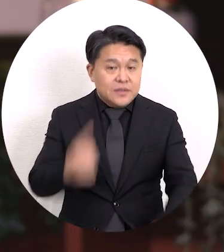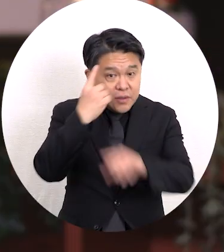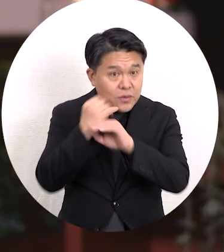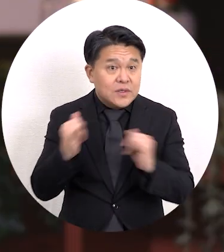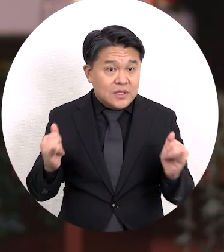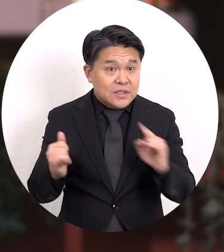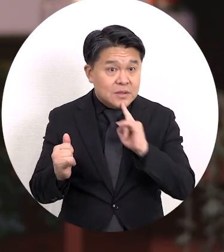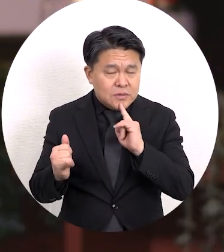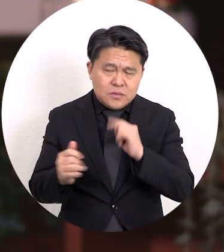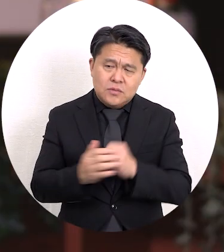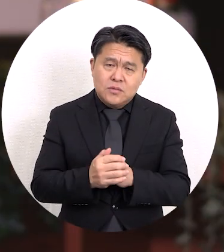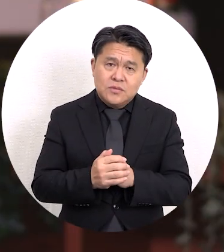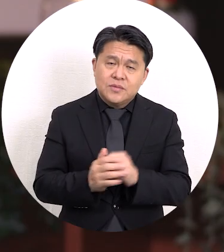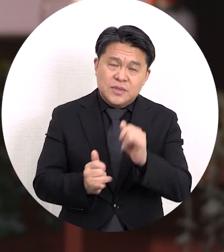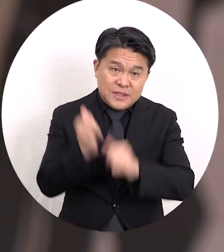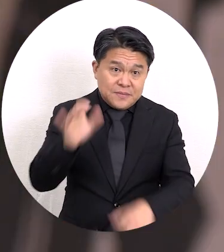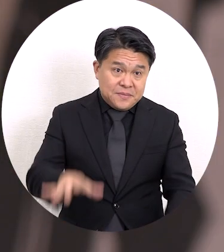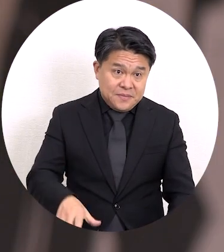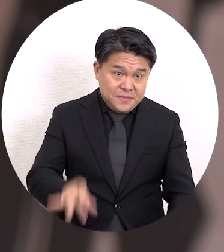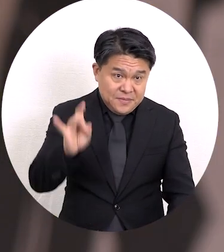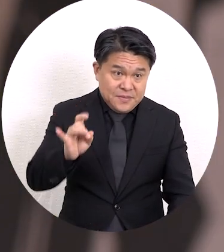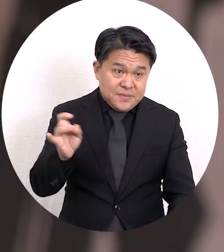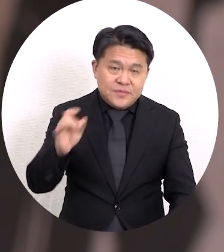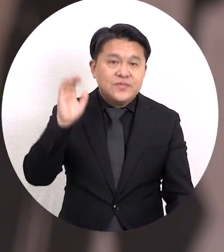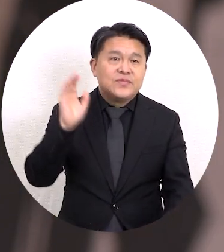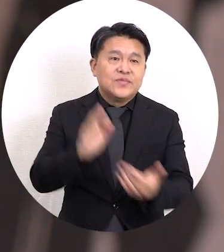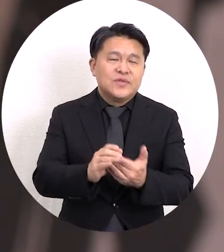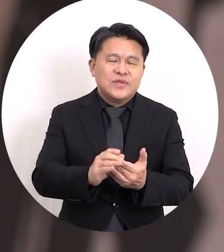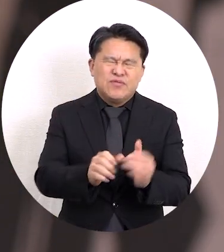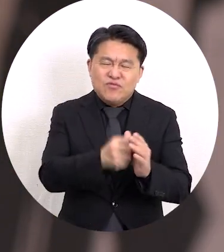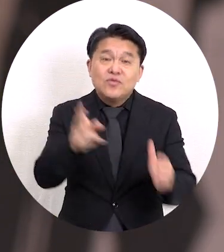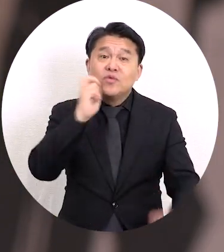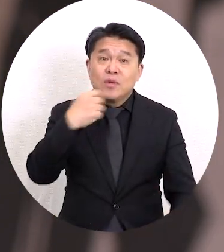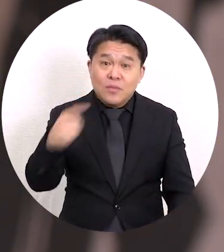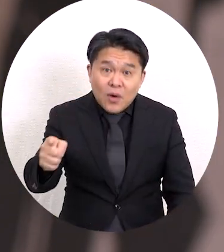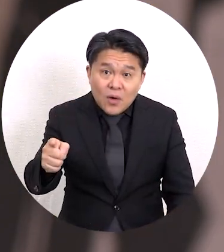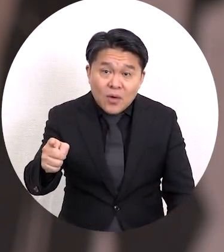many scholars believe that lullabies were the very first forms of music,